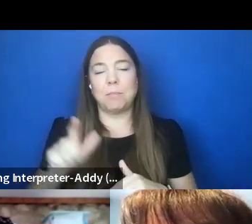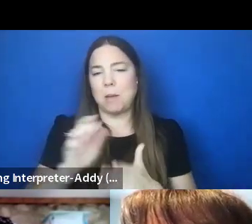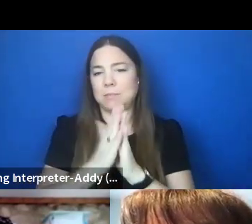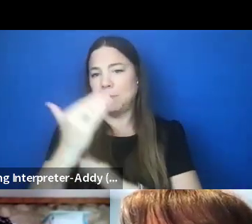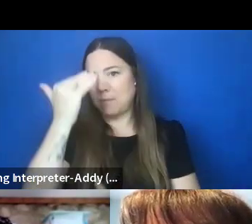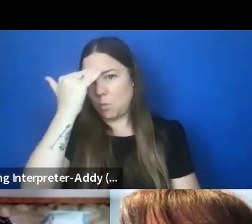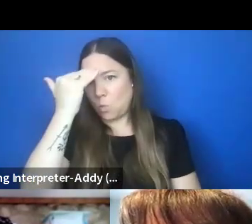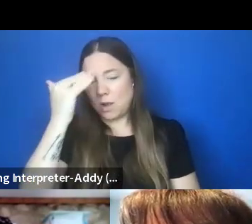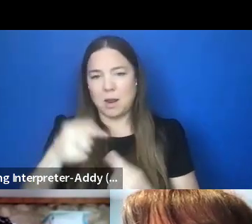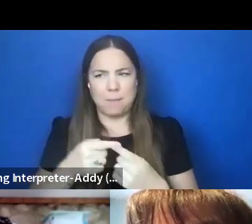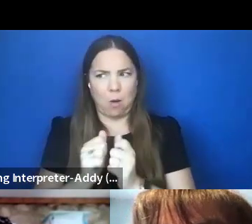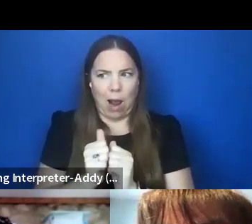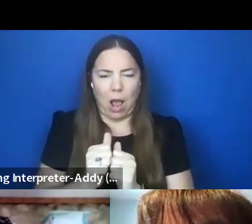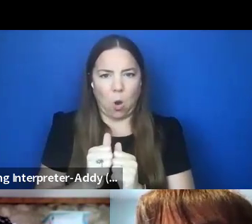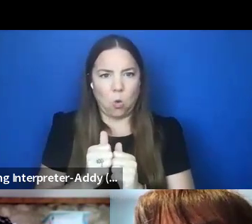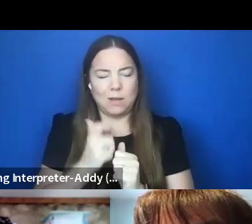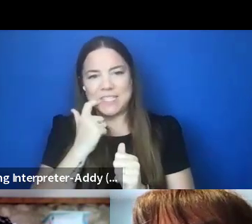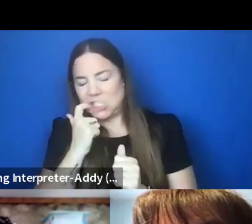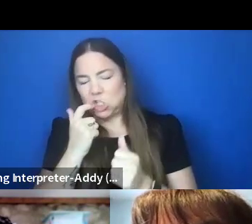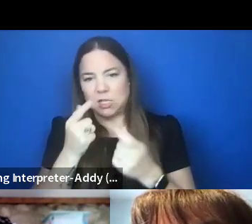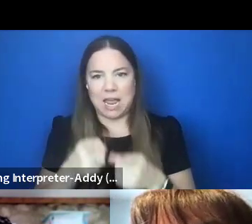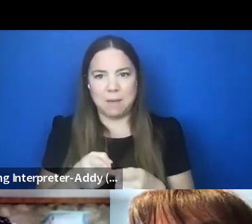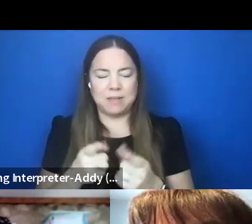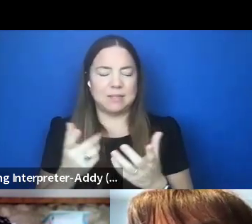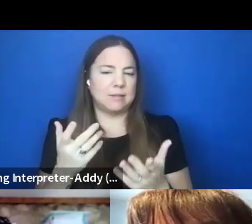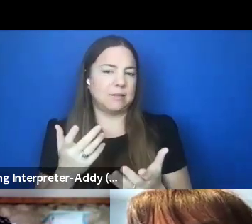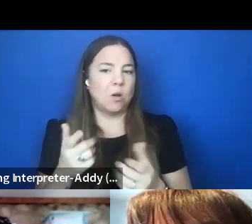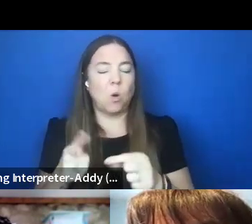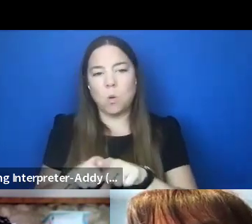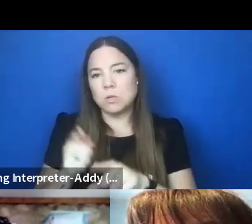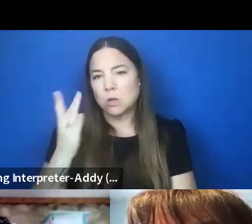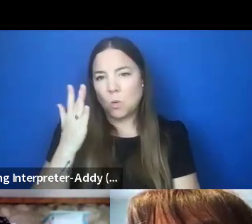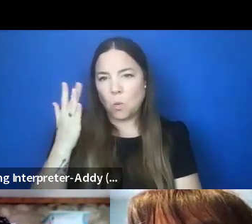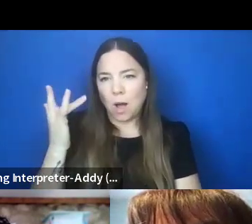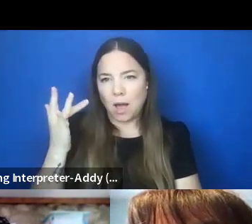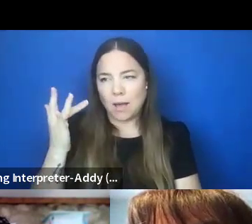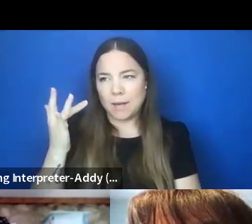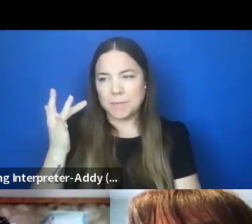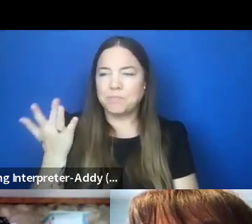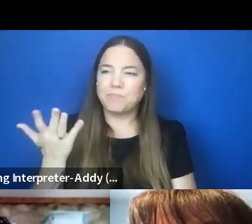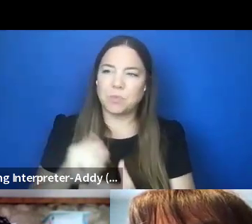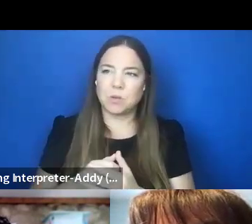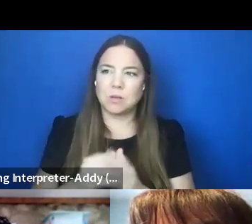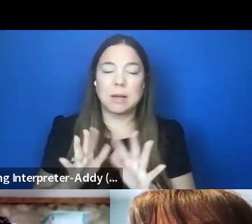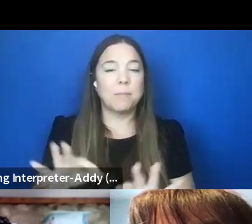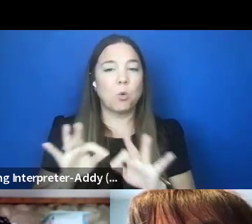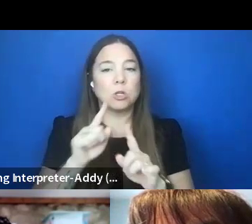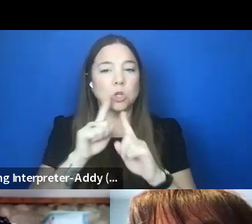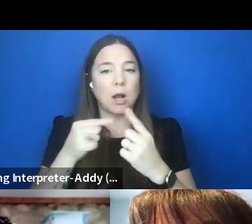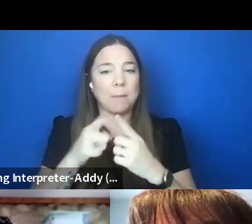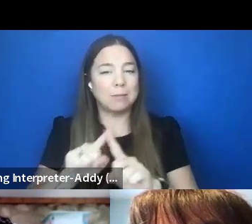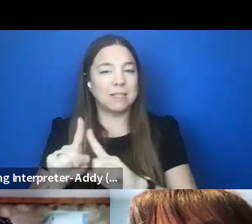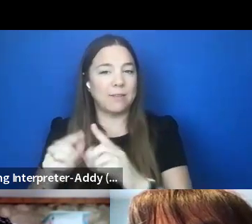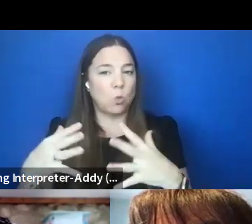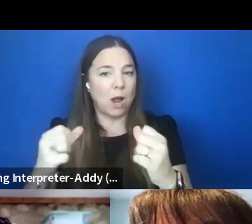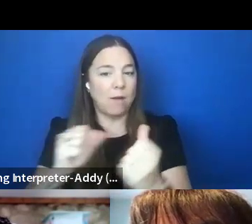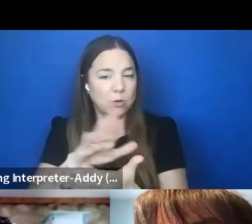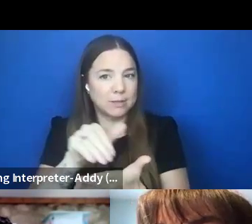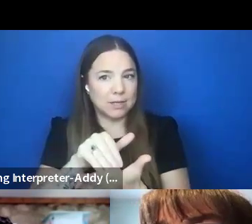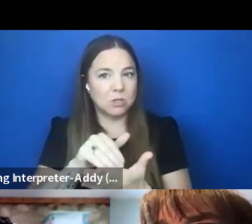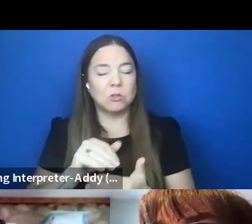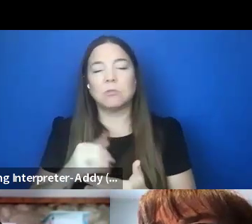Don Dew: how that happens and why it happens. But also it's about talking to like. We go to the different recovery centers and talk about disability and